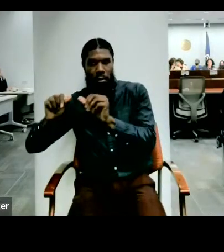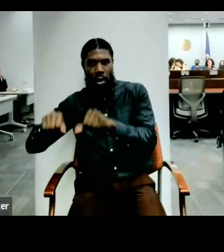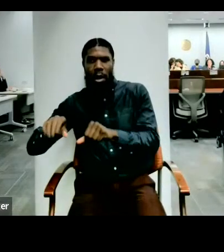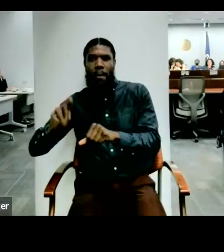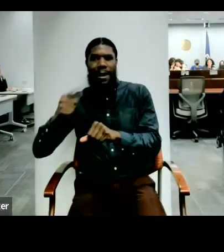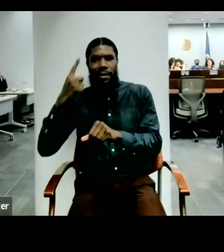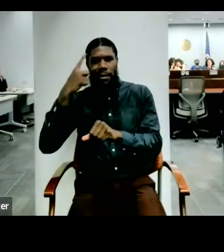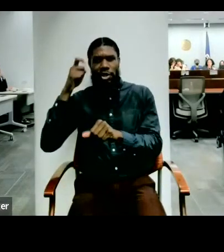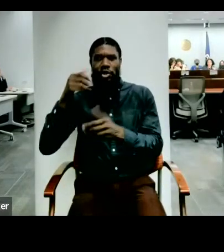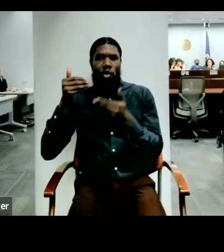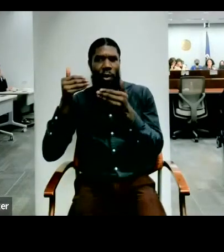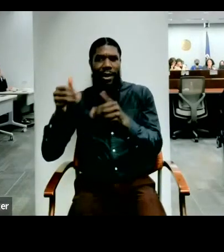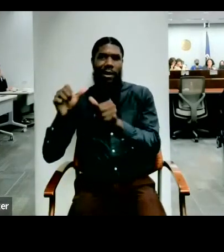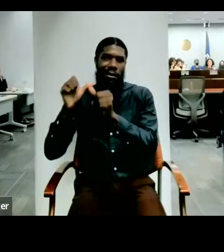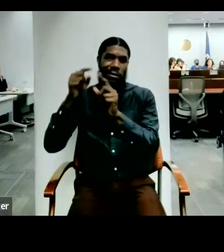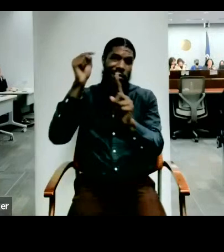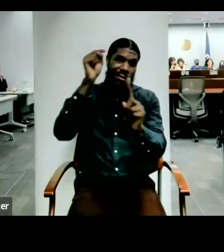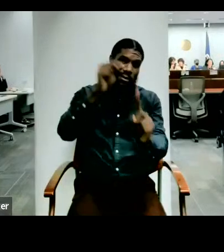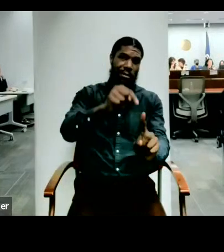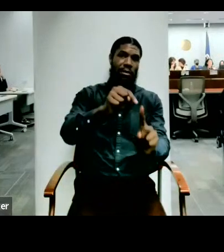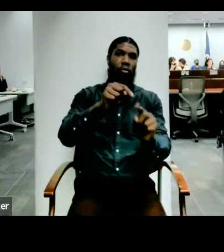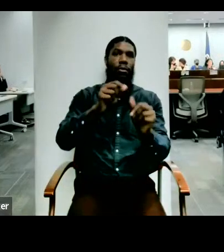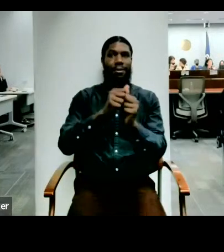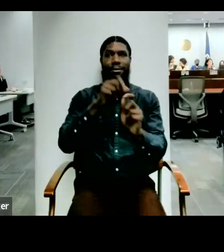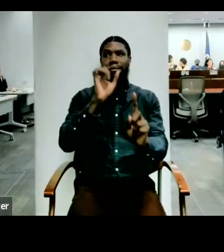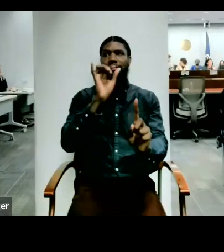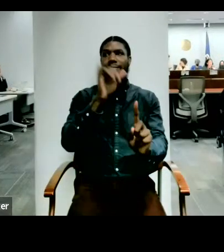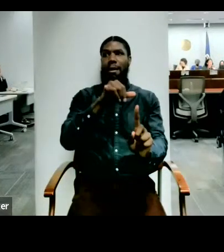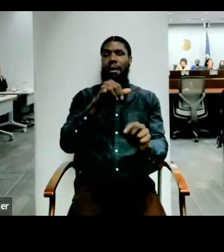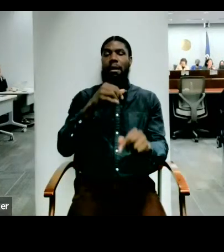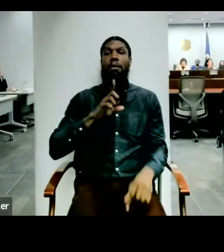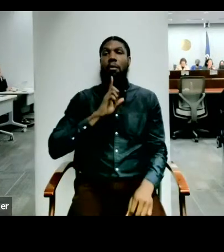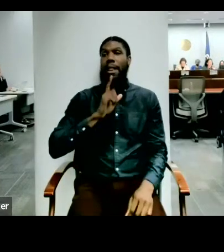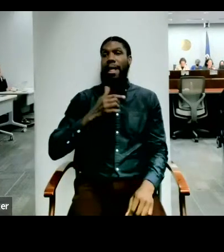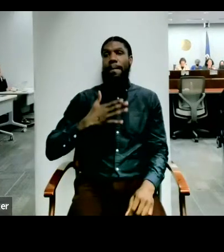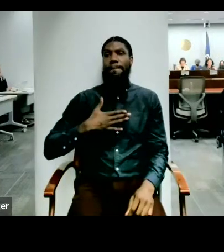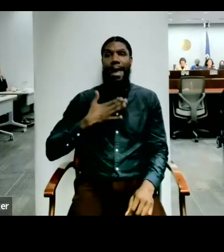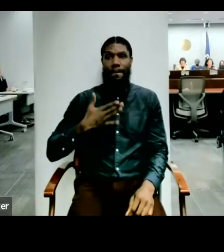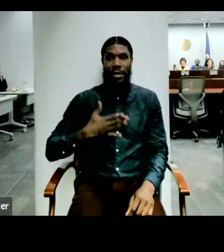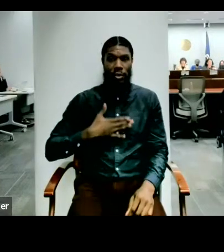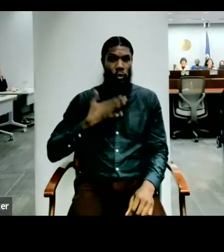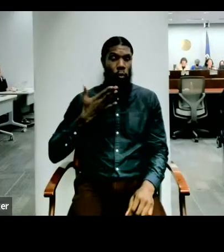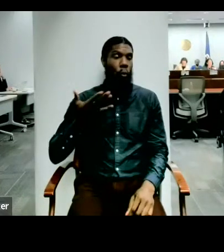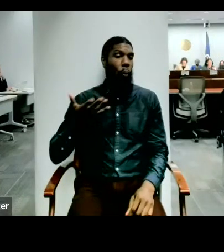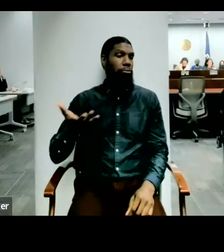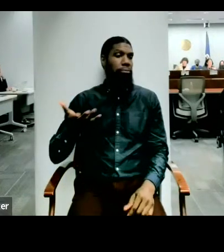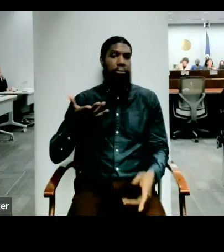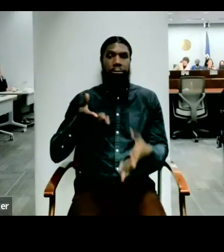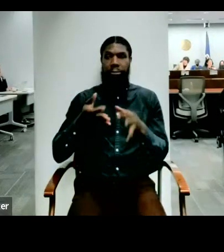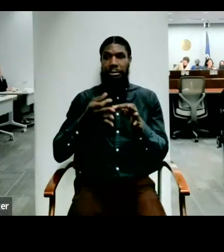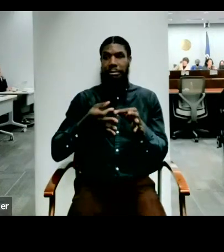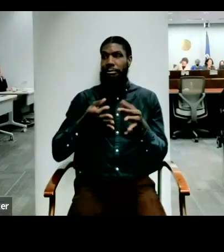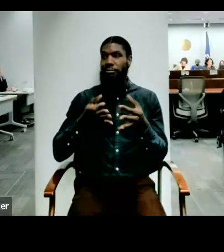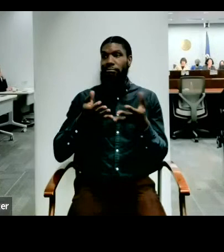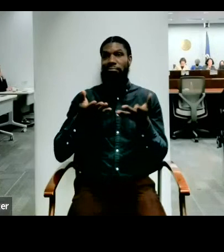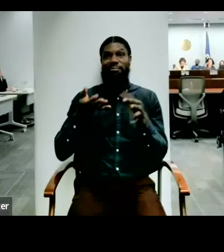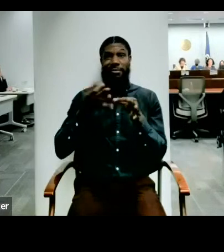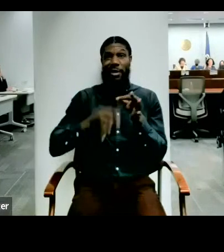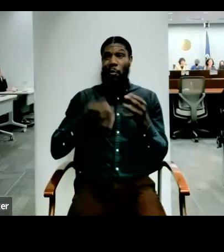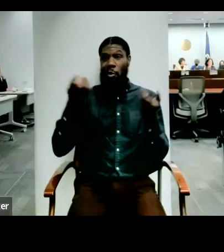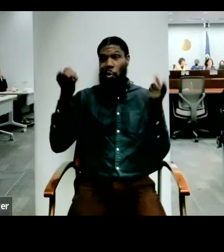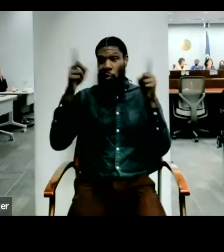I think that what, you know, I'm happy to um just simply agree to have something published